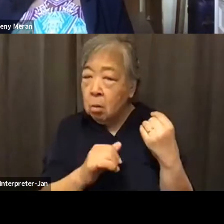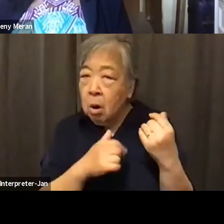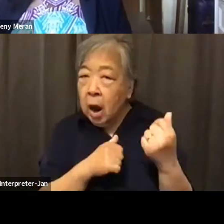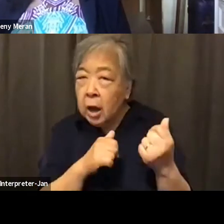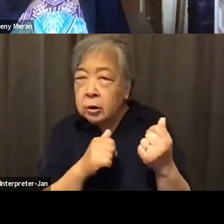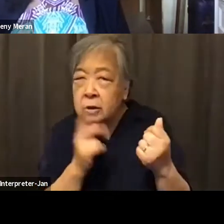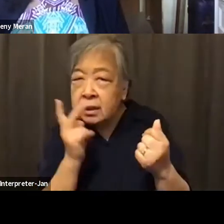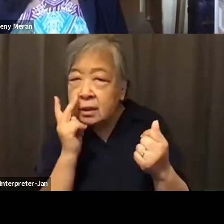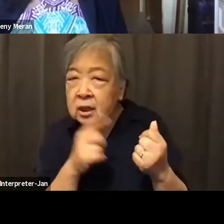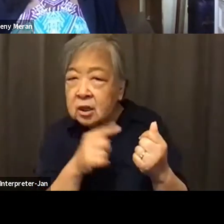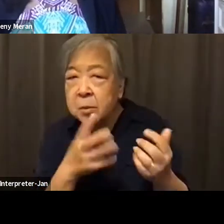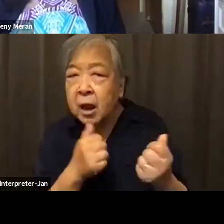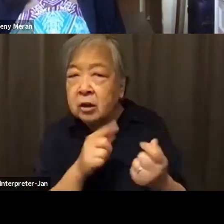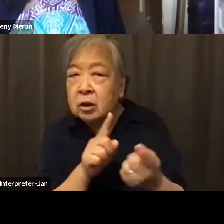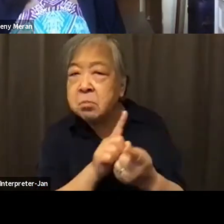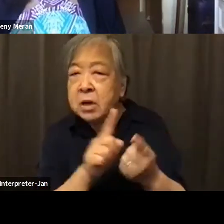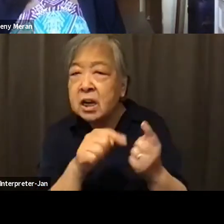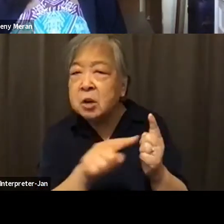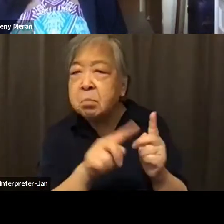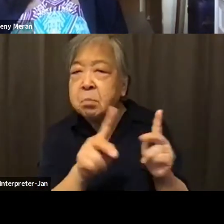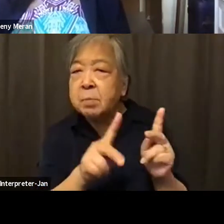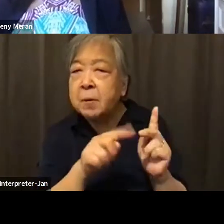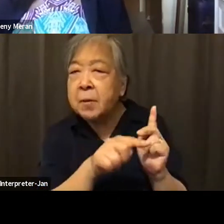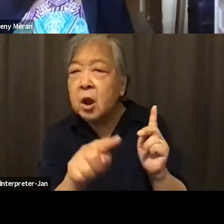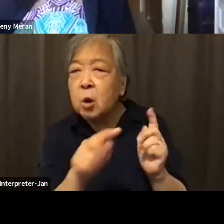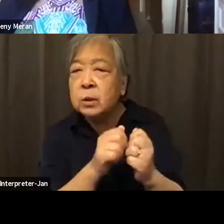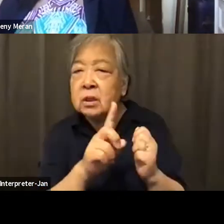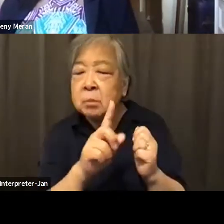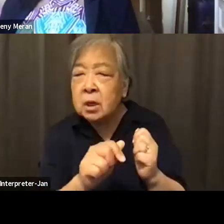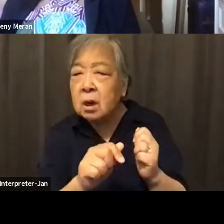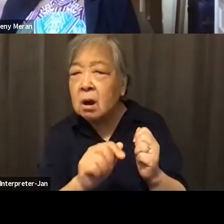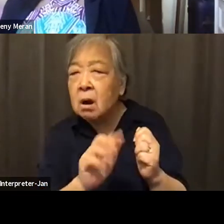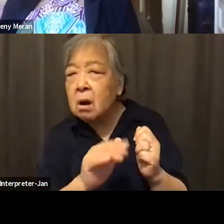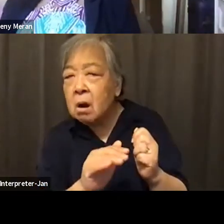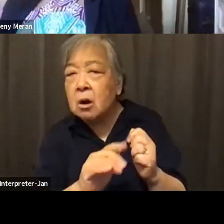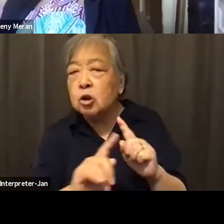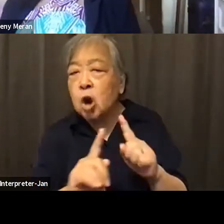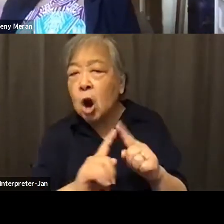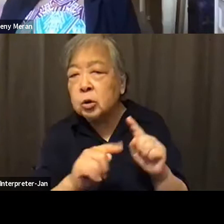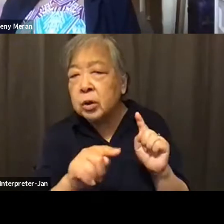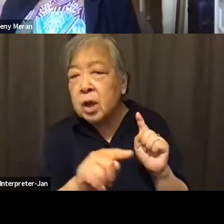get to know locals with disabilities, and talk to them about their experiences, which